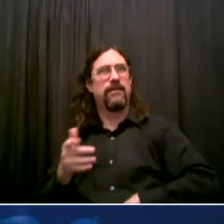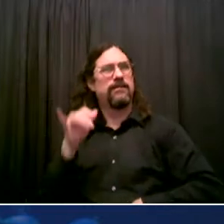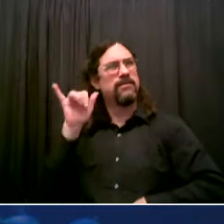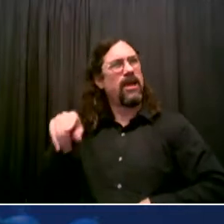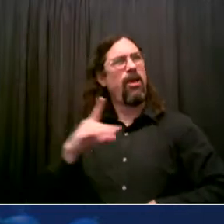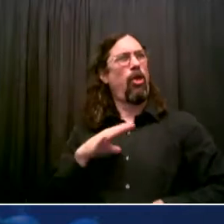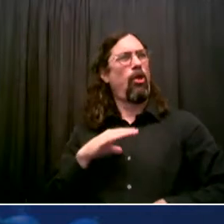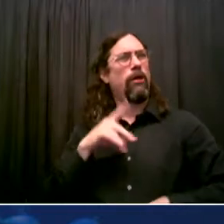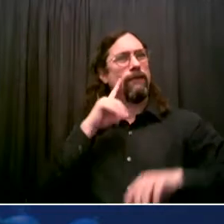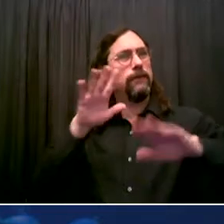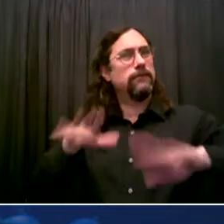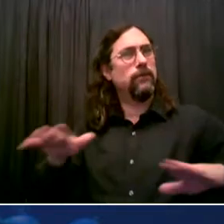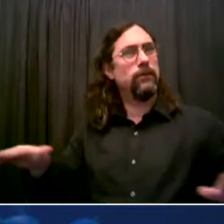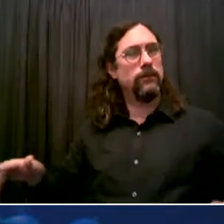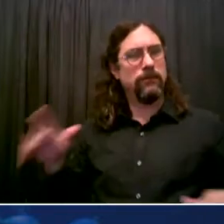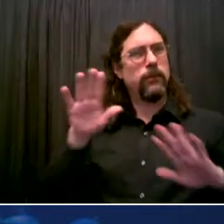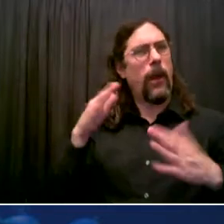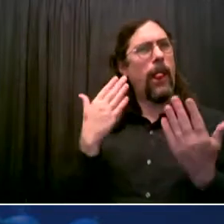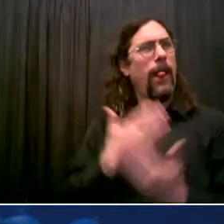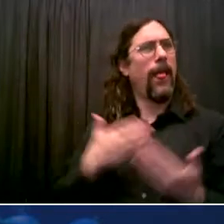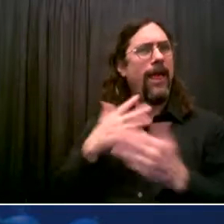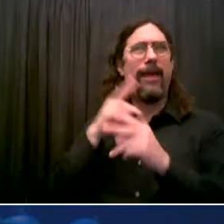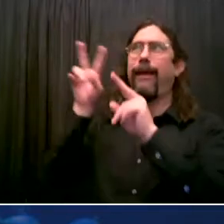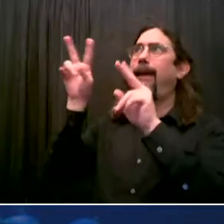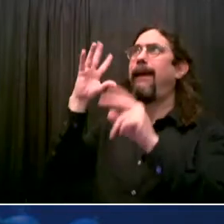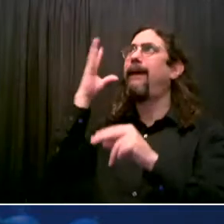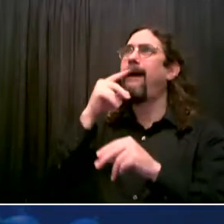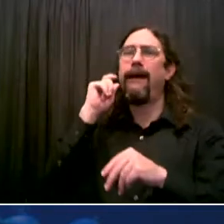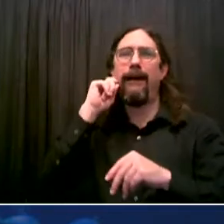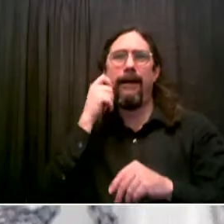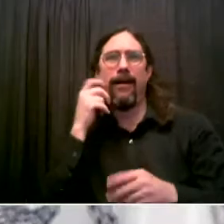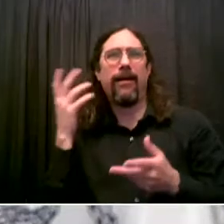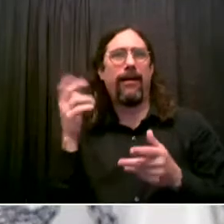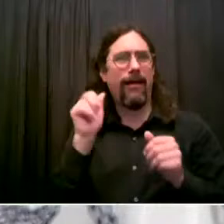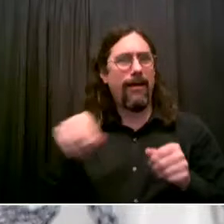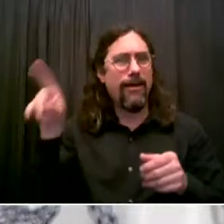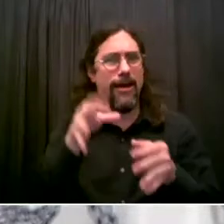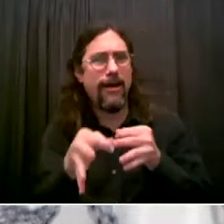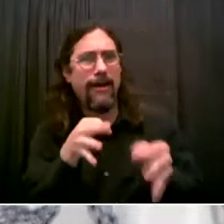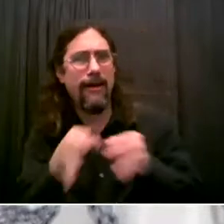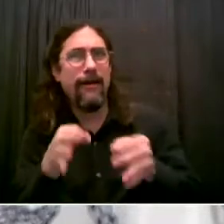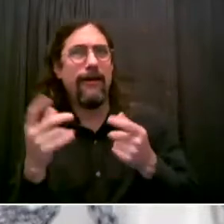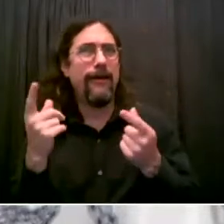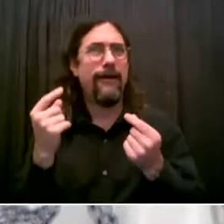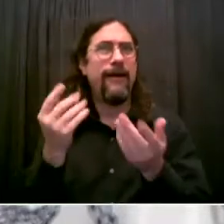THE MUSEUM OF NATURAL HISTORY. YOU CAN GET VACCINATED BELOW THE BLUE WHALE. WE'VE TALKED ABOUT IT BEFORE.